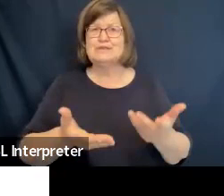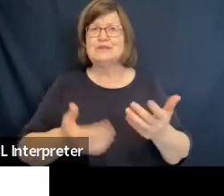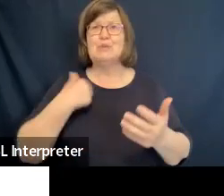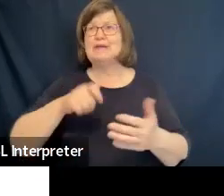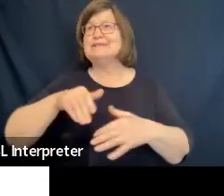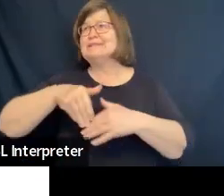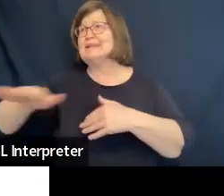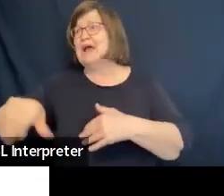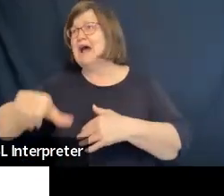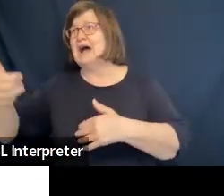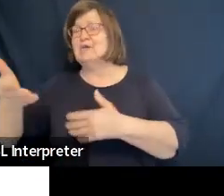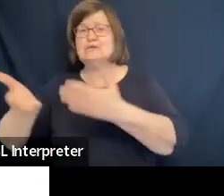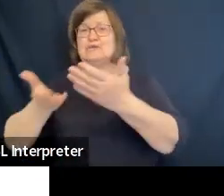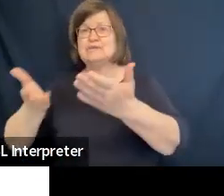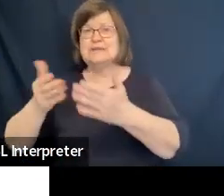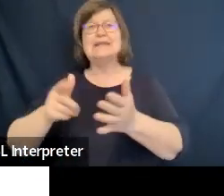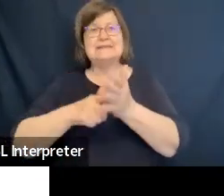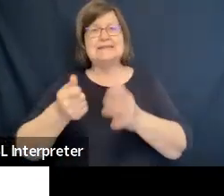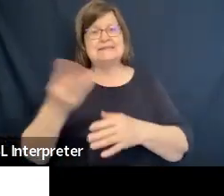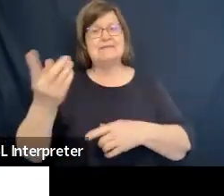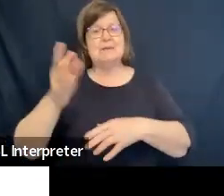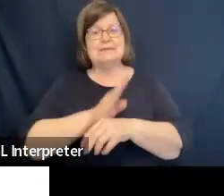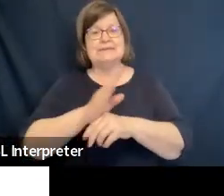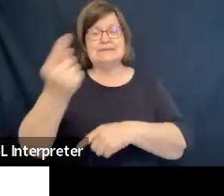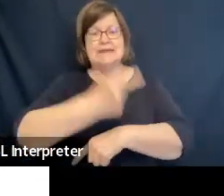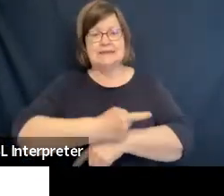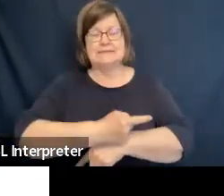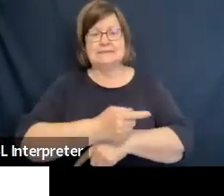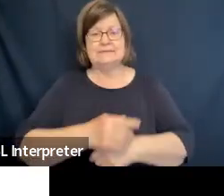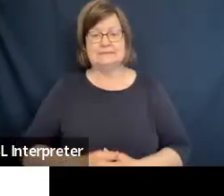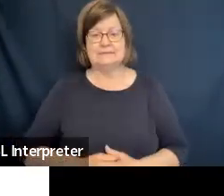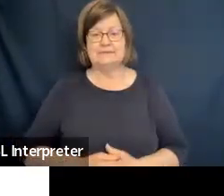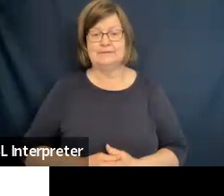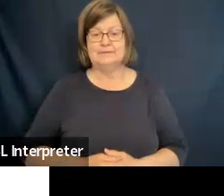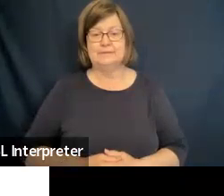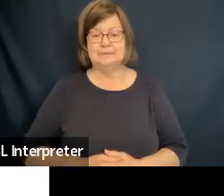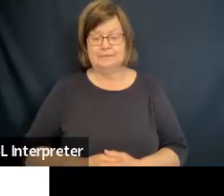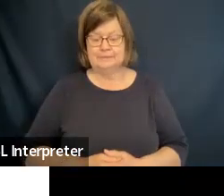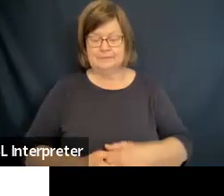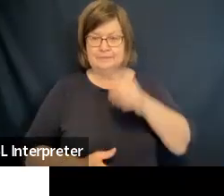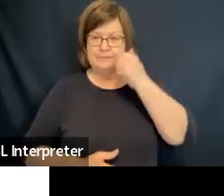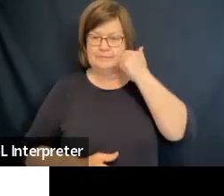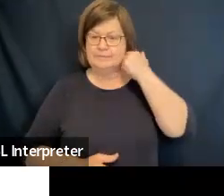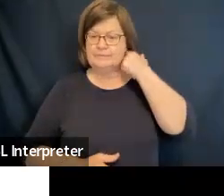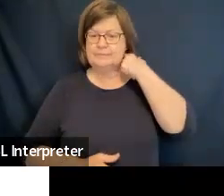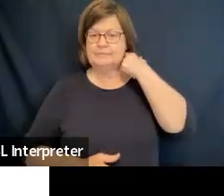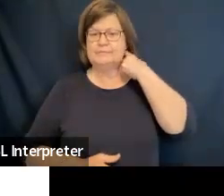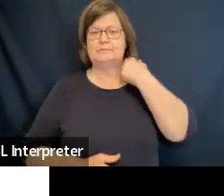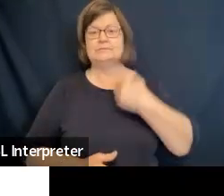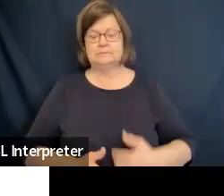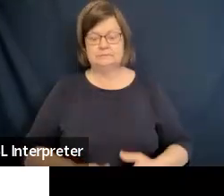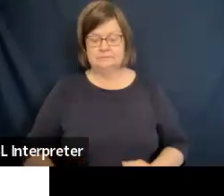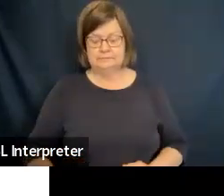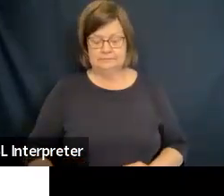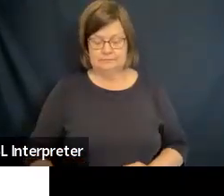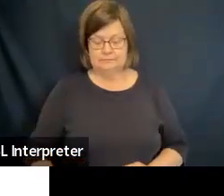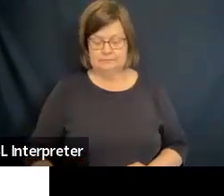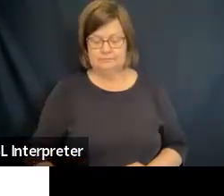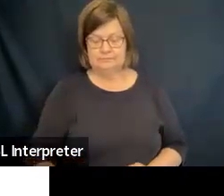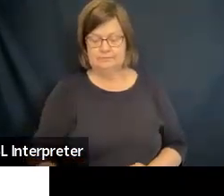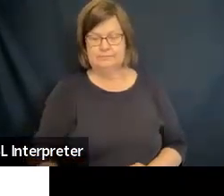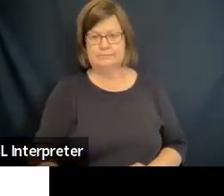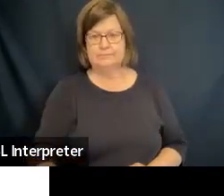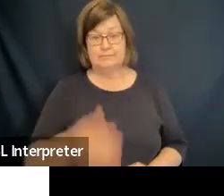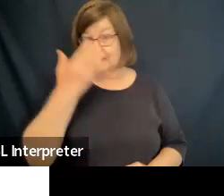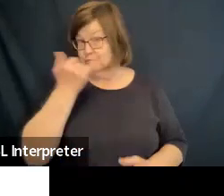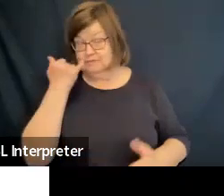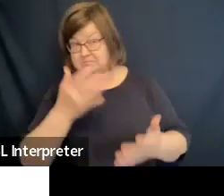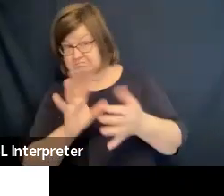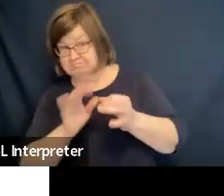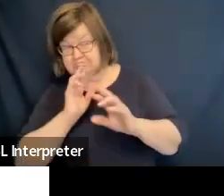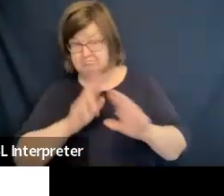which can take several business days. I don't know if you have a comment about that or not.